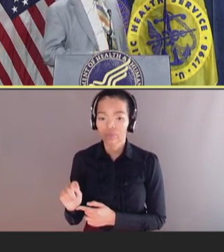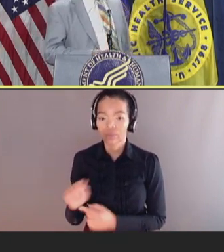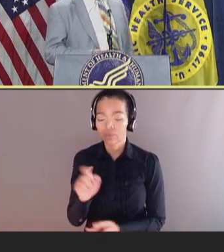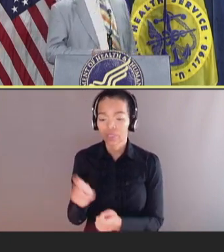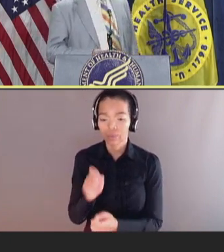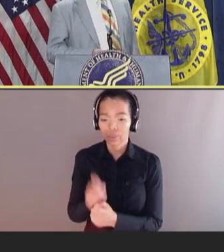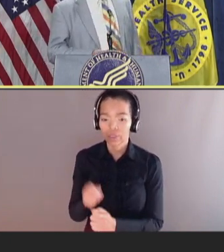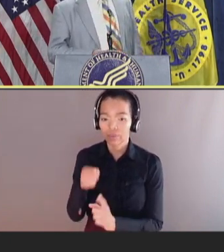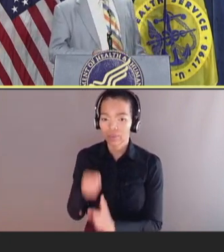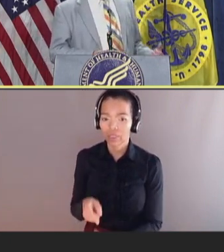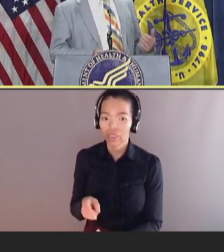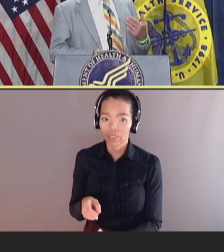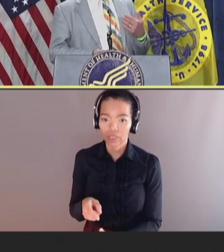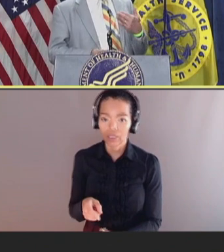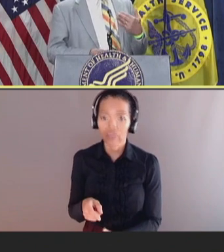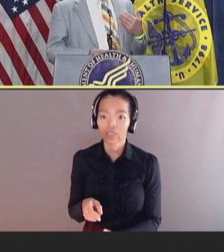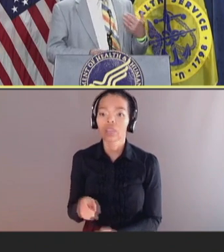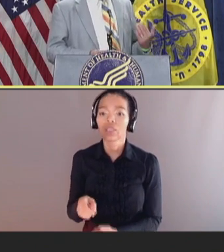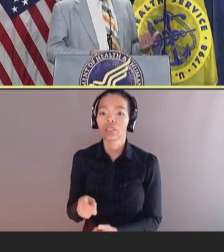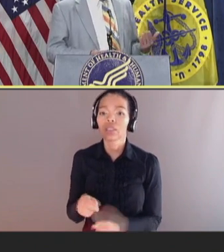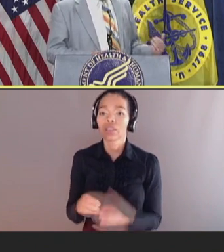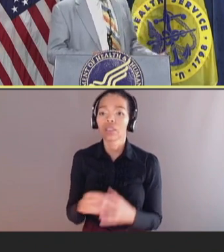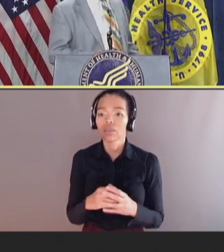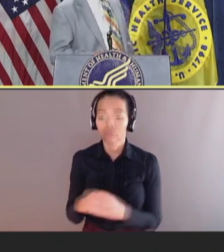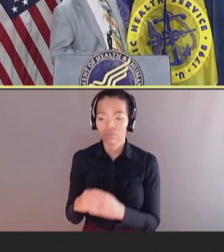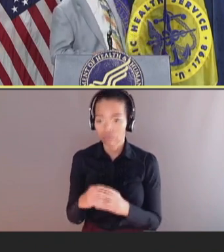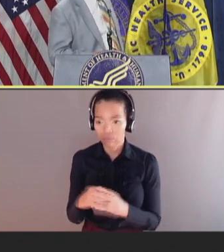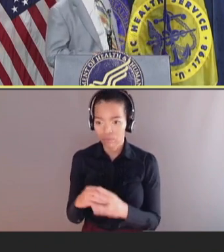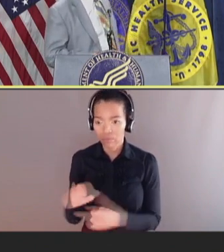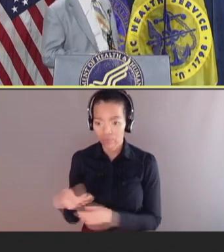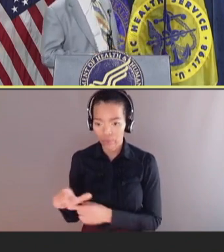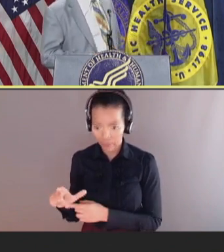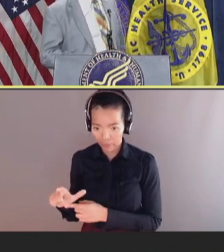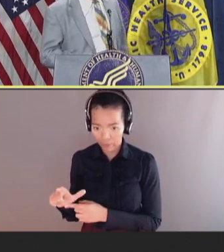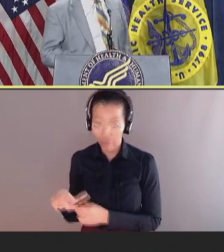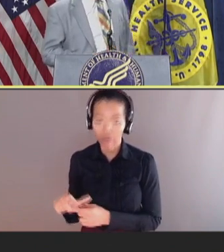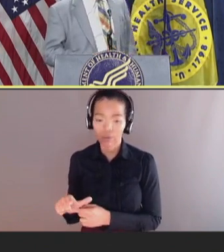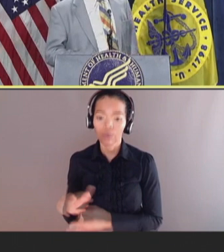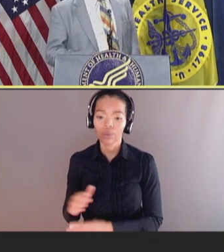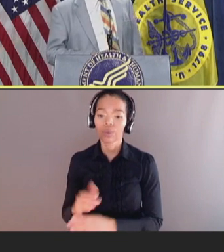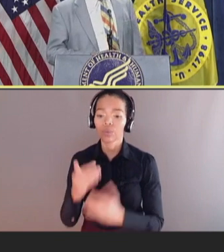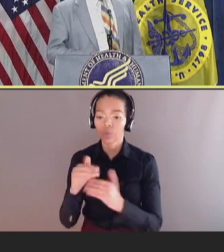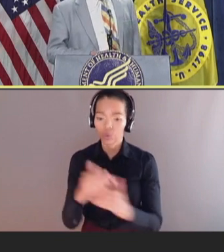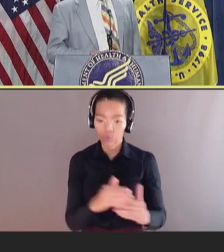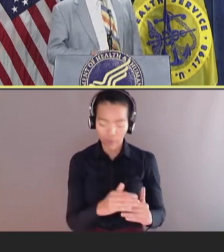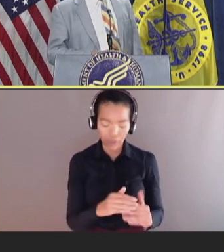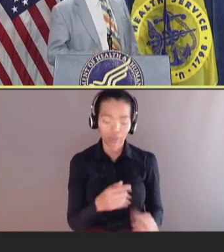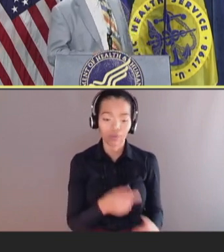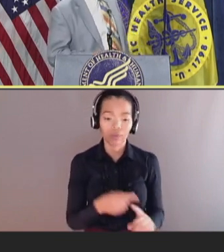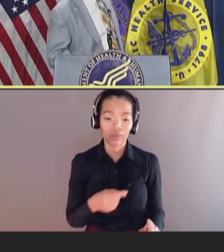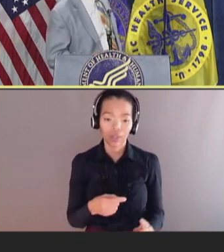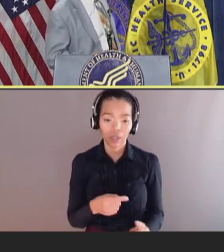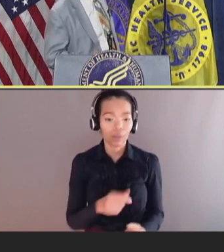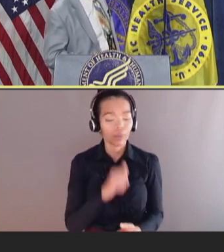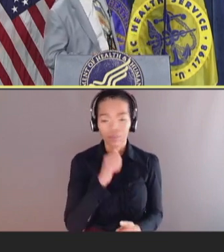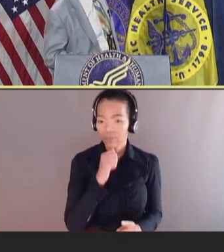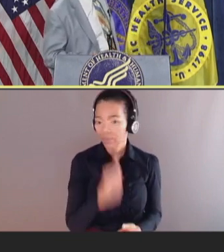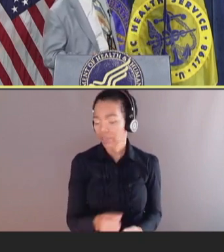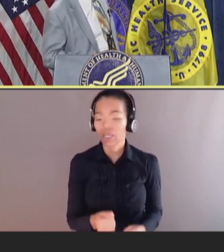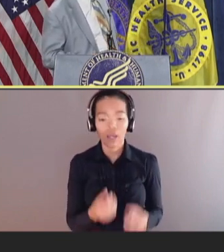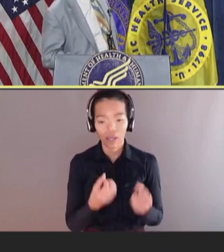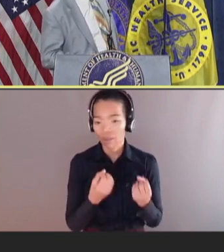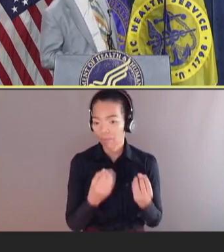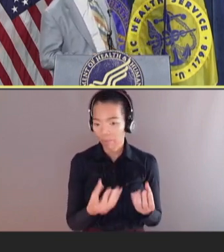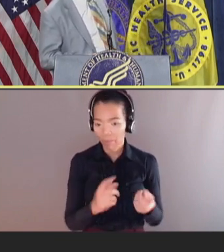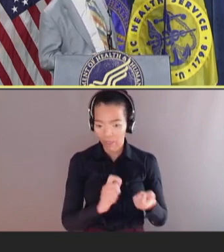cells that are restricted by the MR1, non-polymorphic restriction element. It